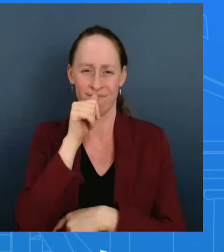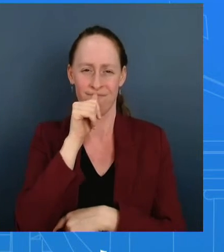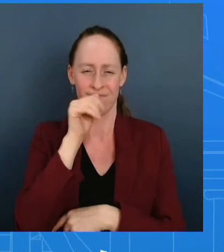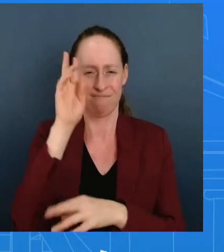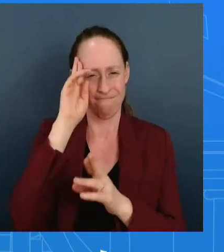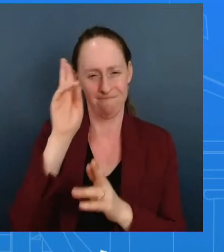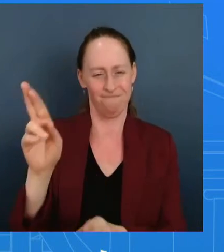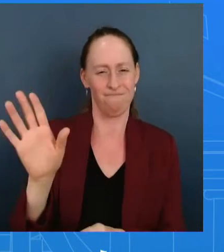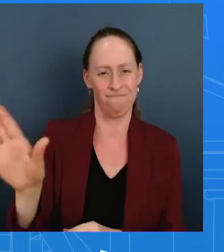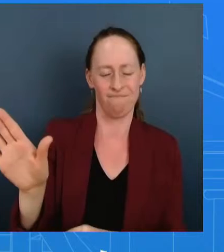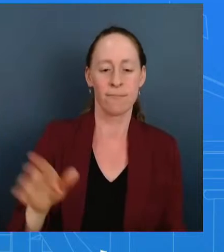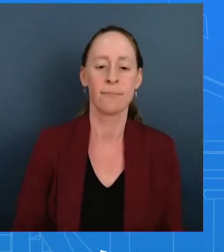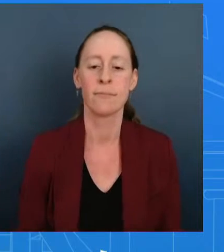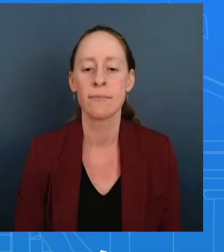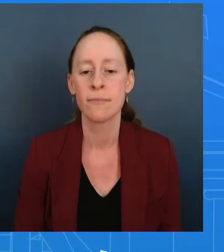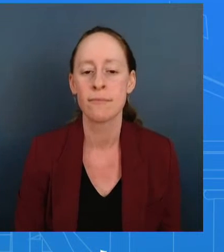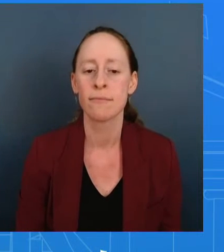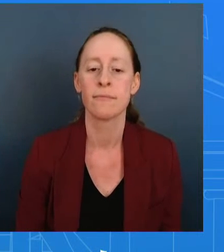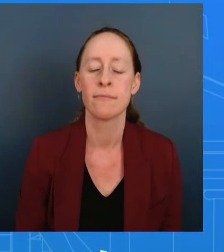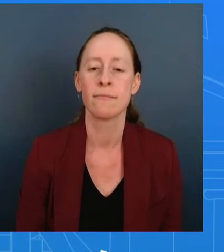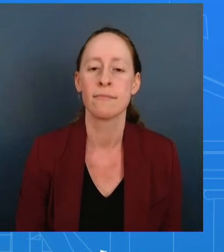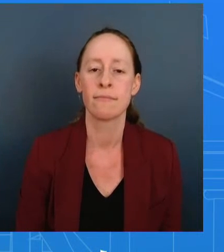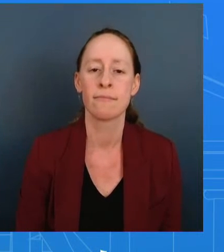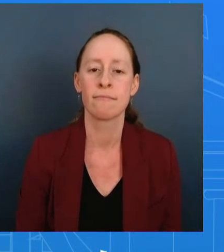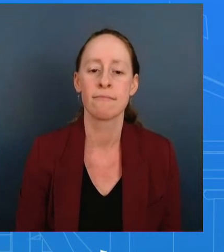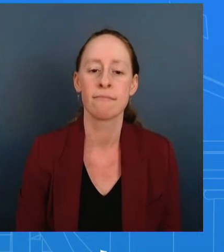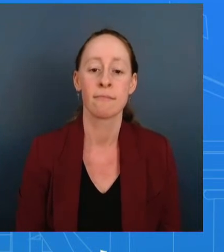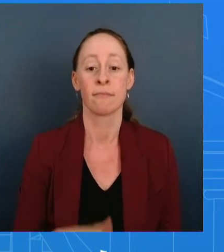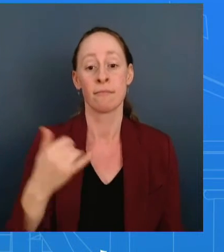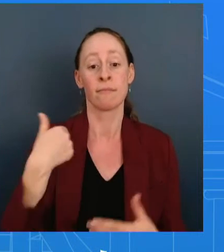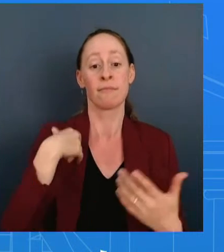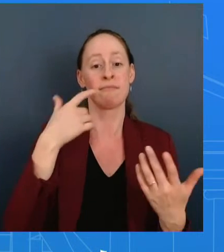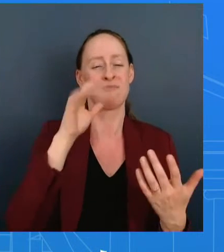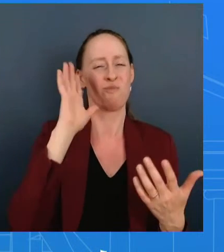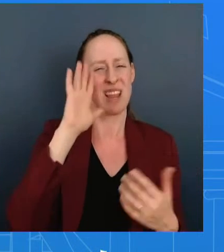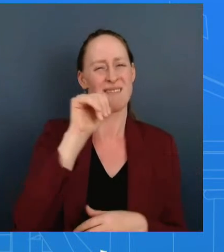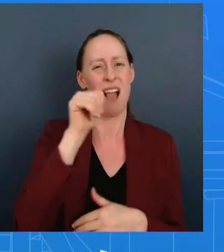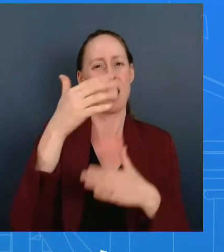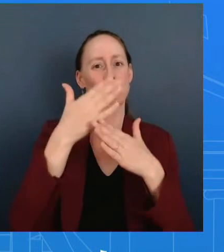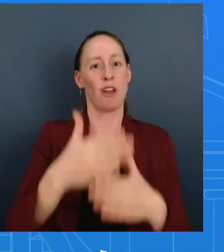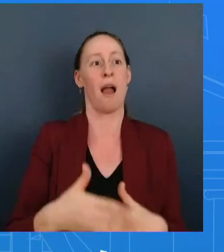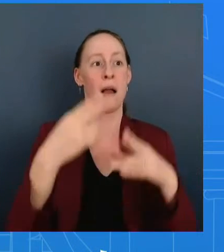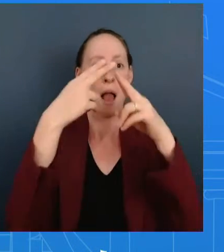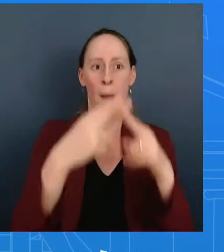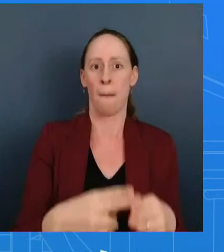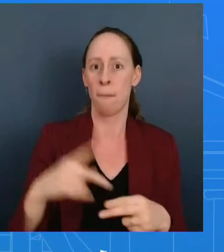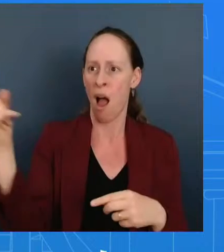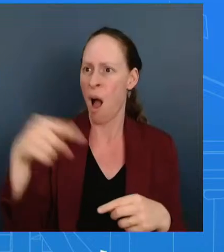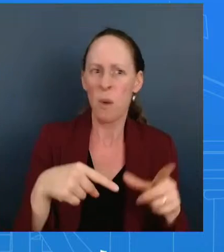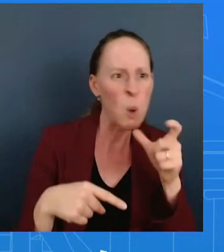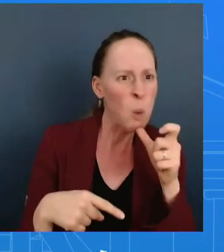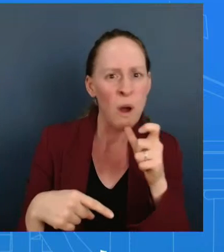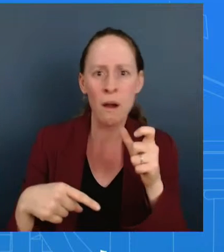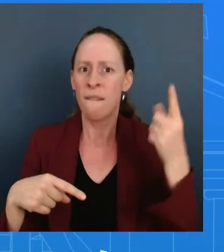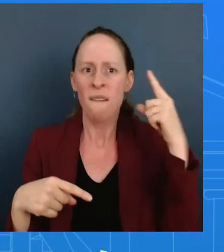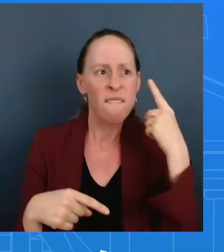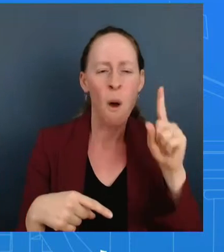I'm not going to share people's names from here. But the president, I can tell you, has seen a neurologist three times, as it's connected to the --